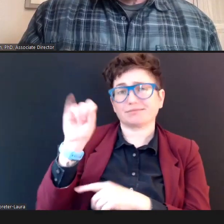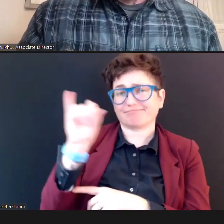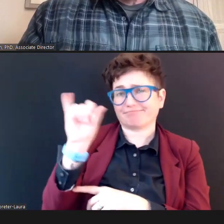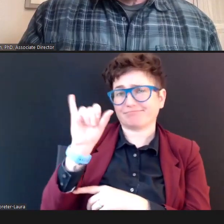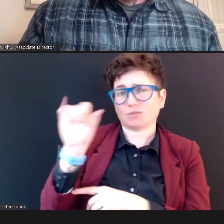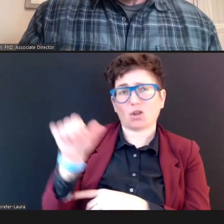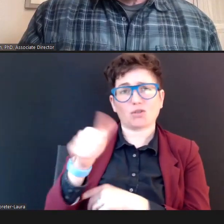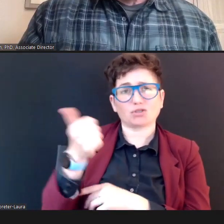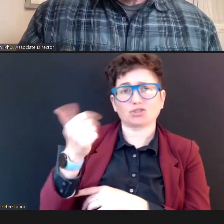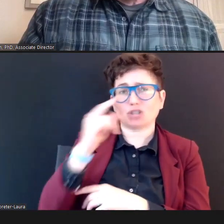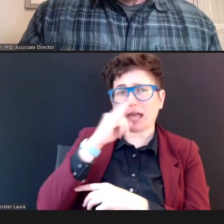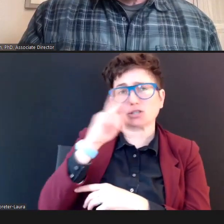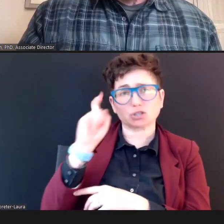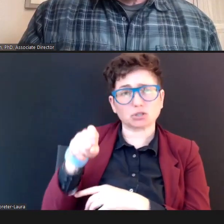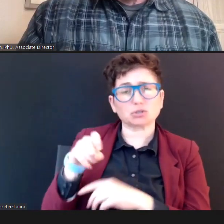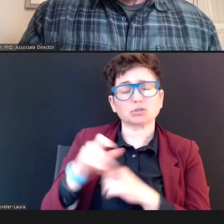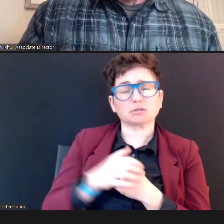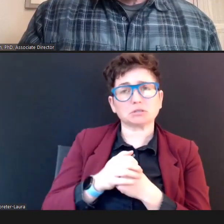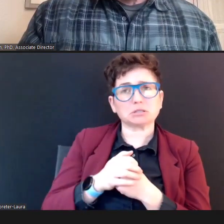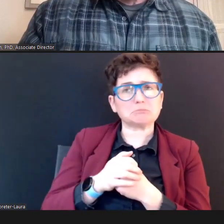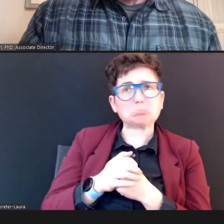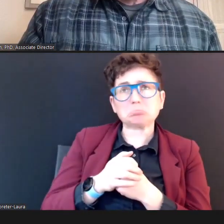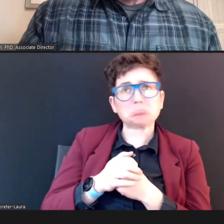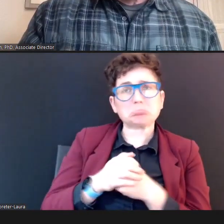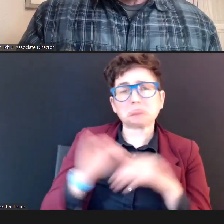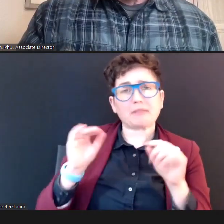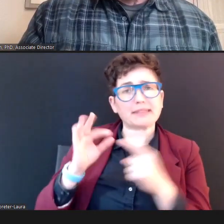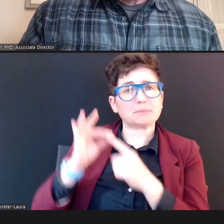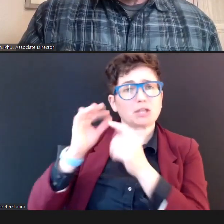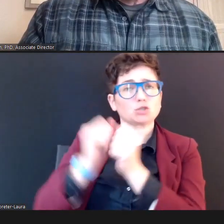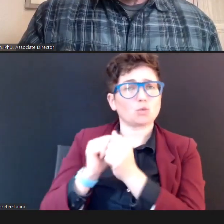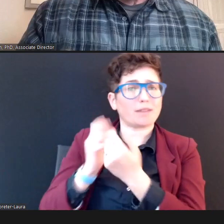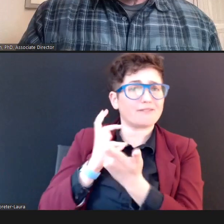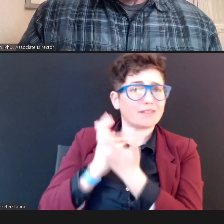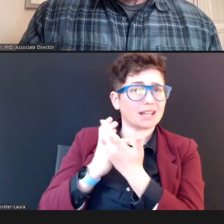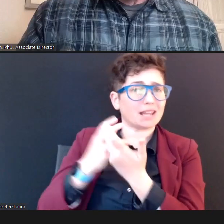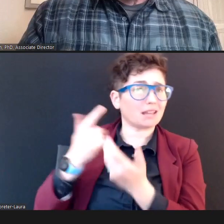child um I don't do anything special